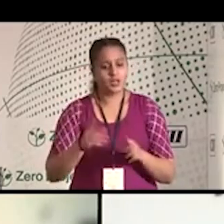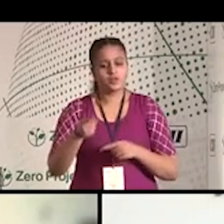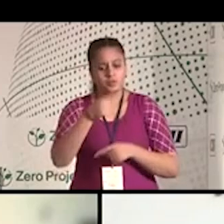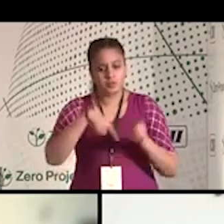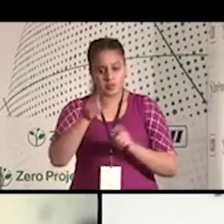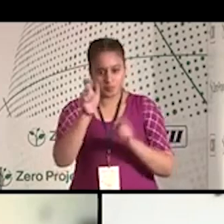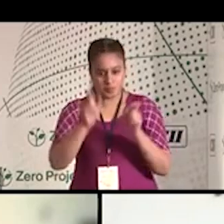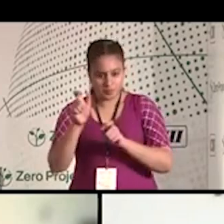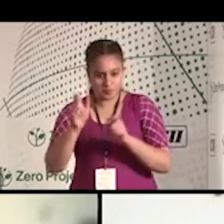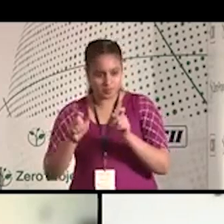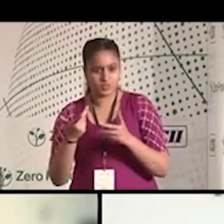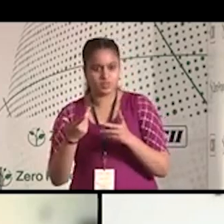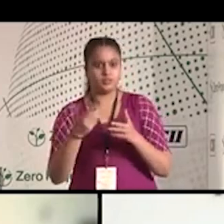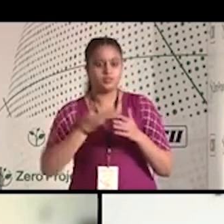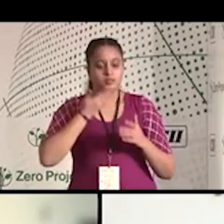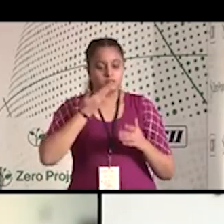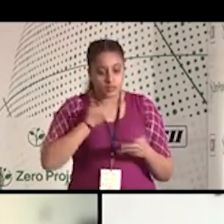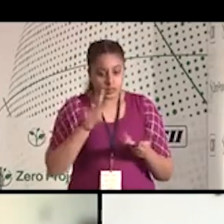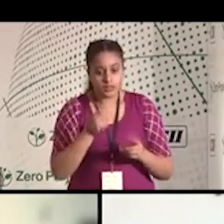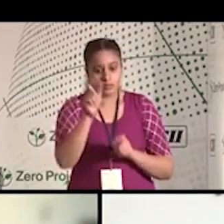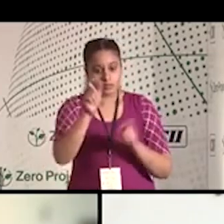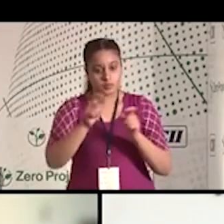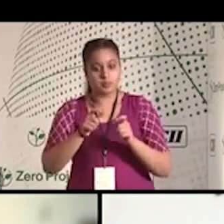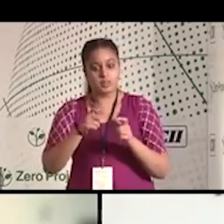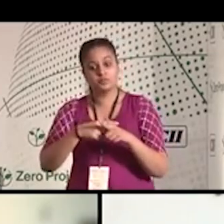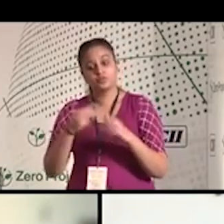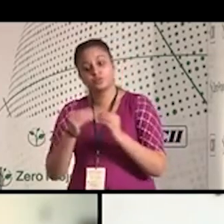educators, other systems that things